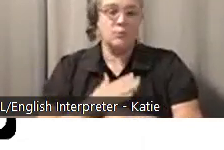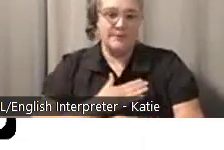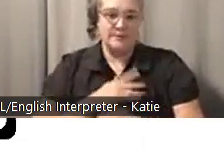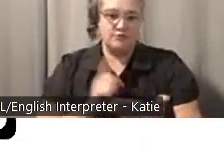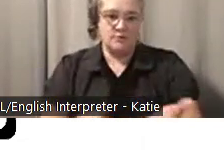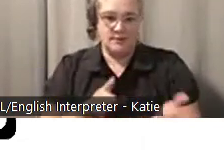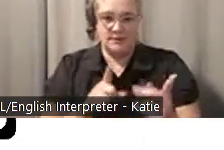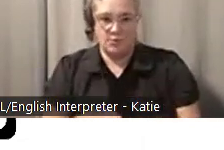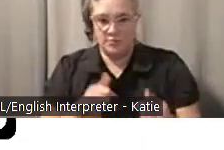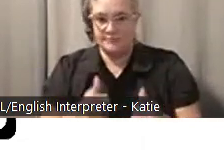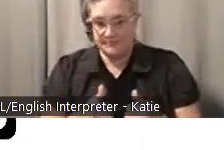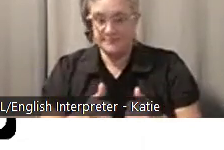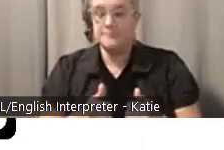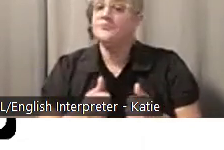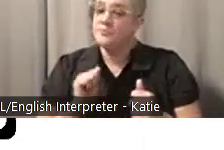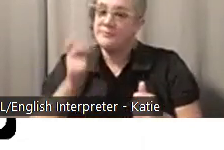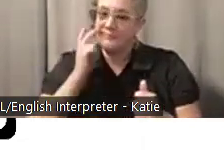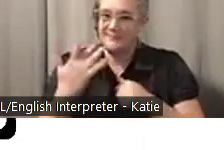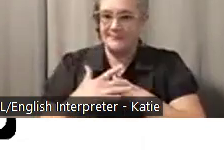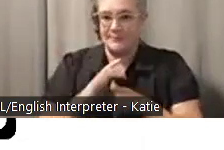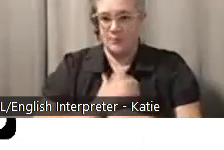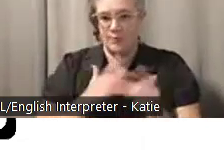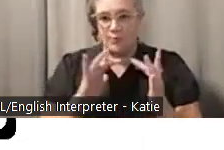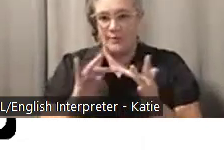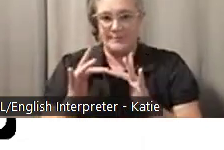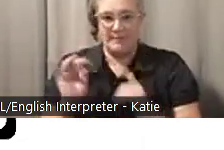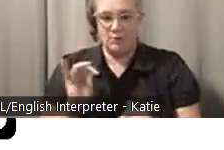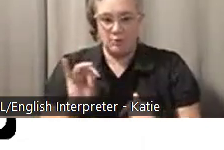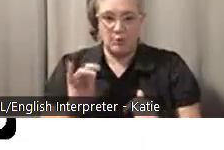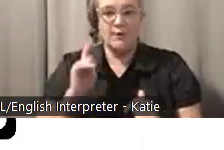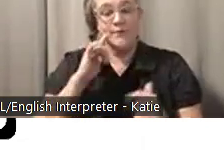Um, you can also find that directly on our website on the events page.